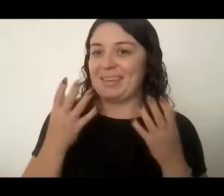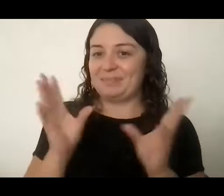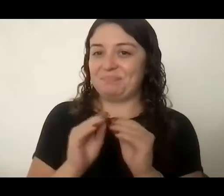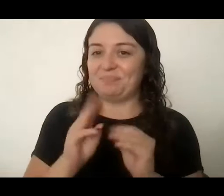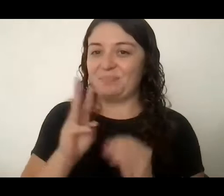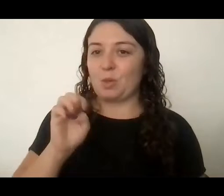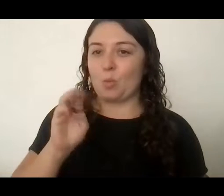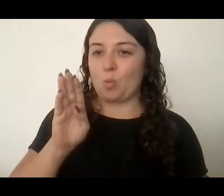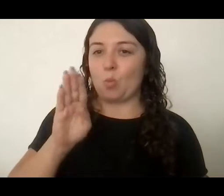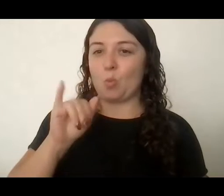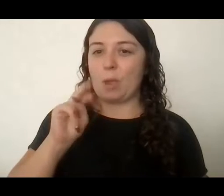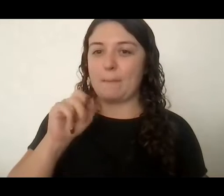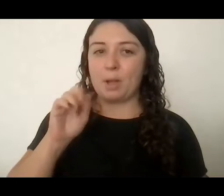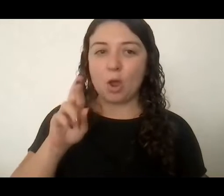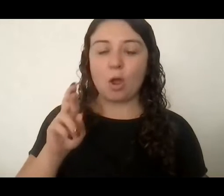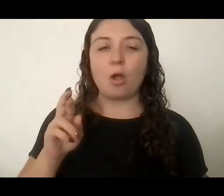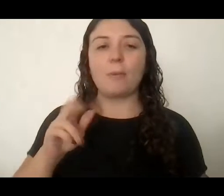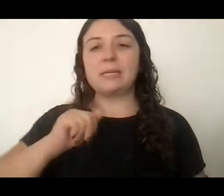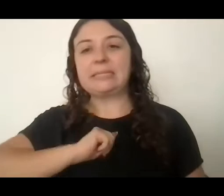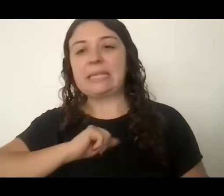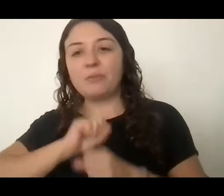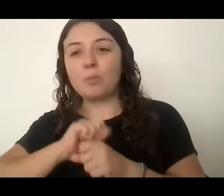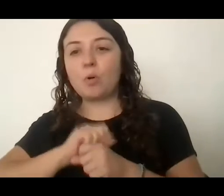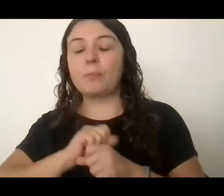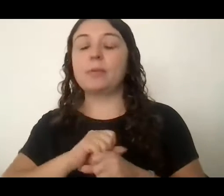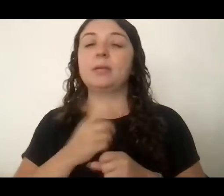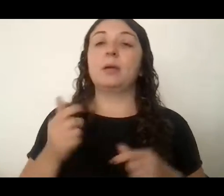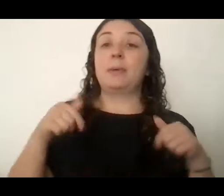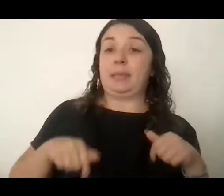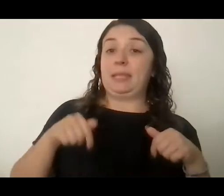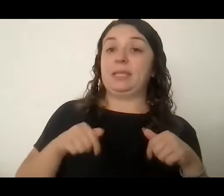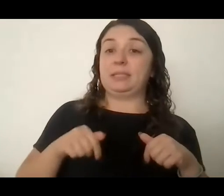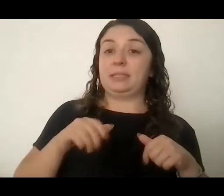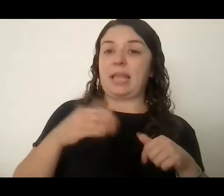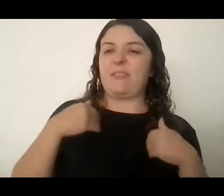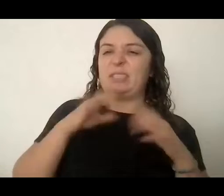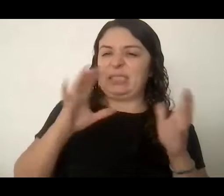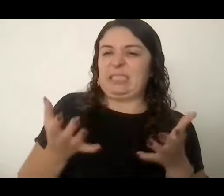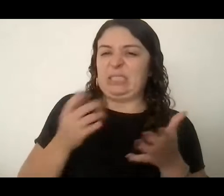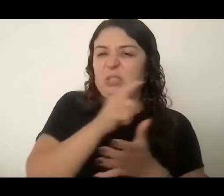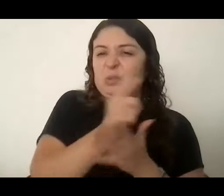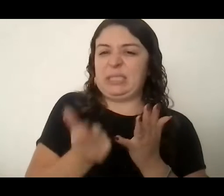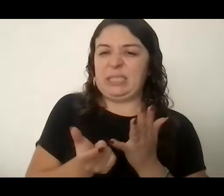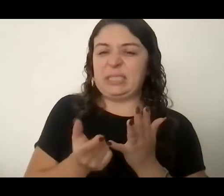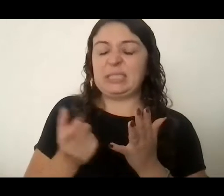employment. This webinar is actually part of the series that we started last year